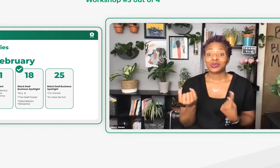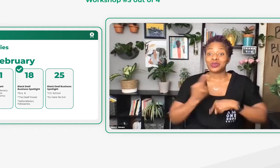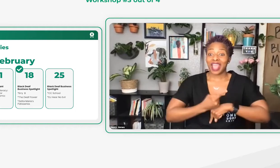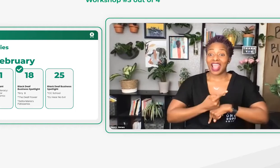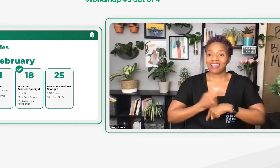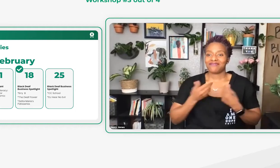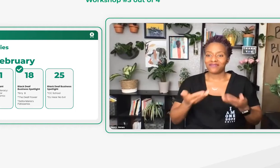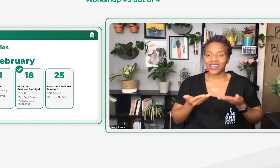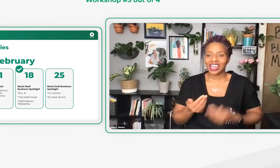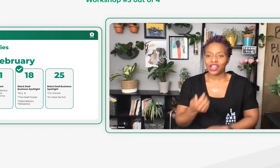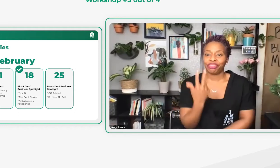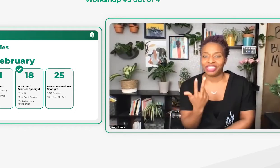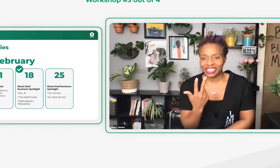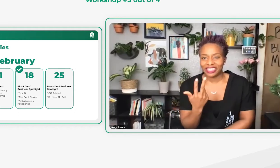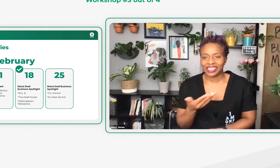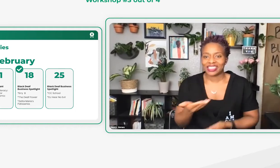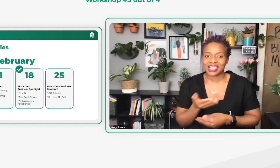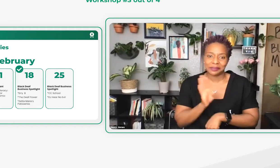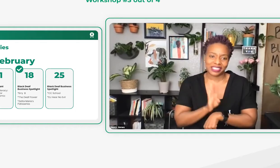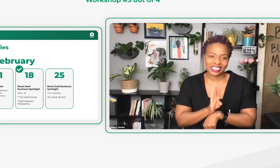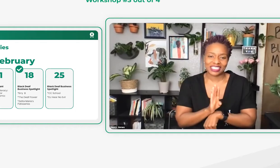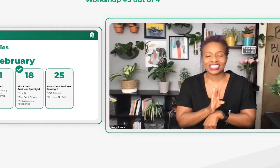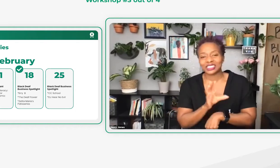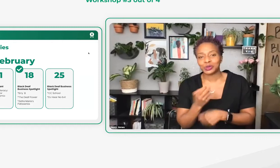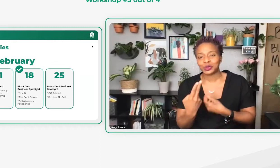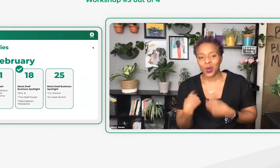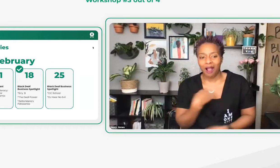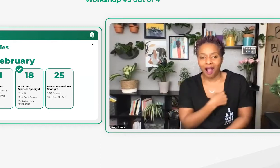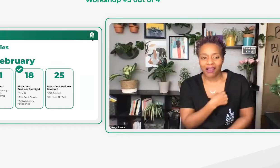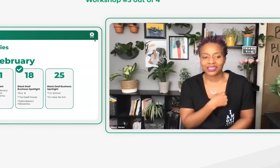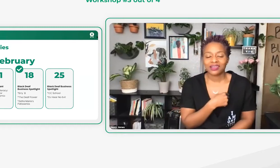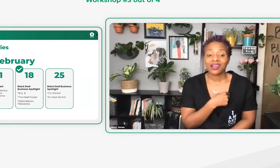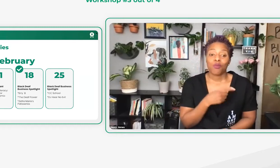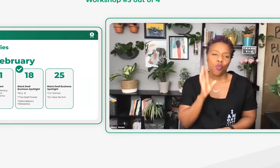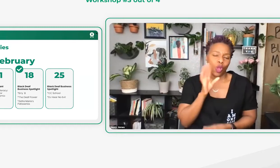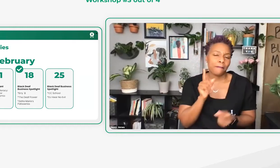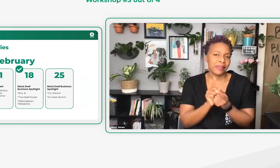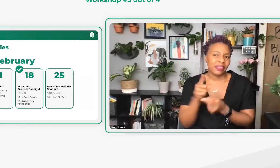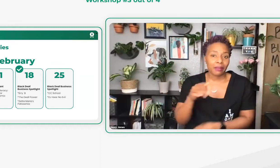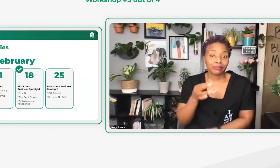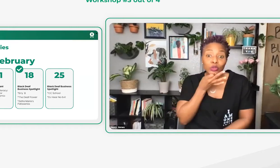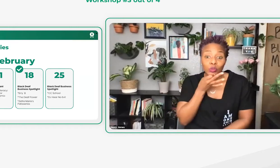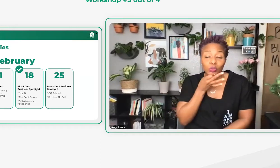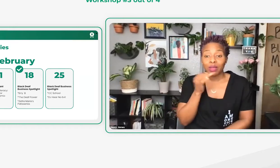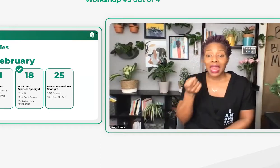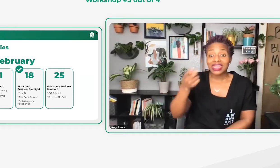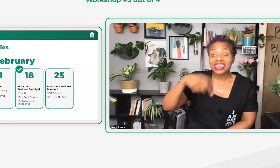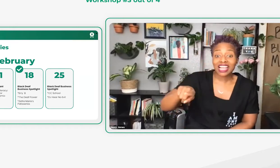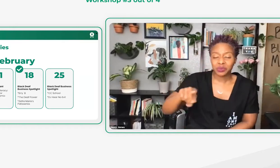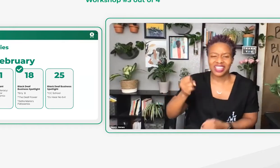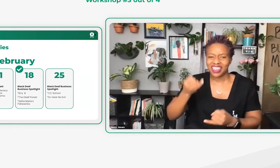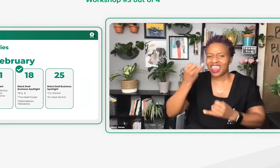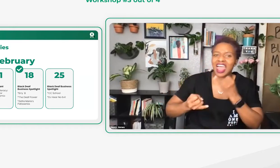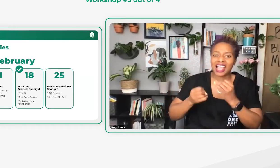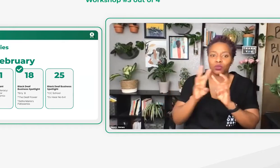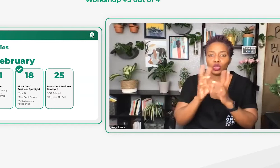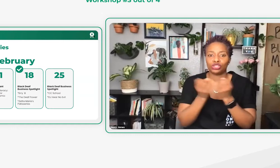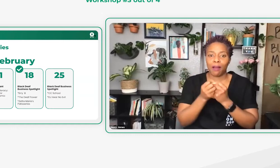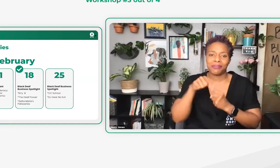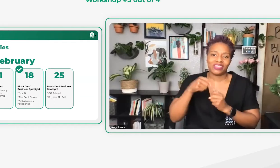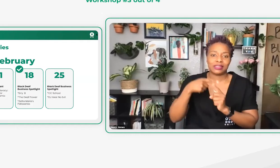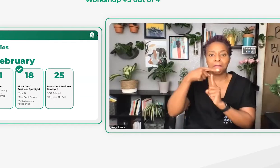a short explanation of last week. We will go ahead and meet them shortly. Next week will also